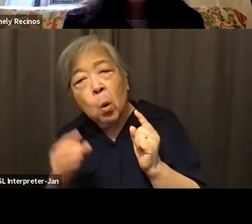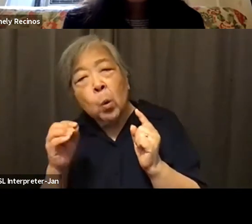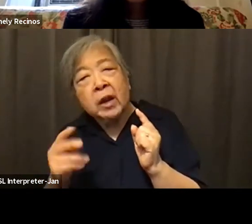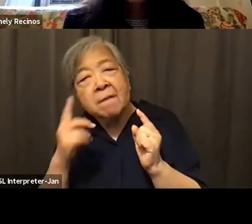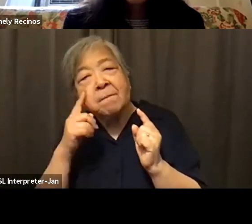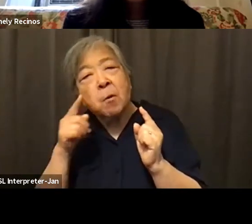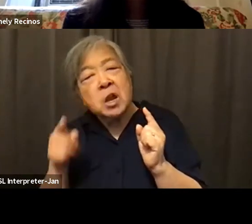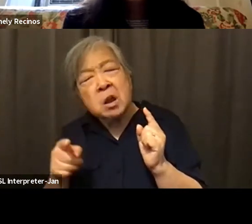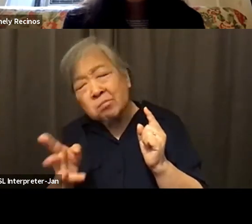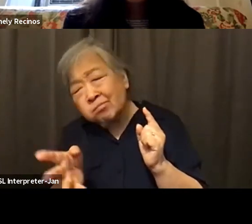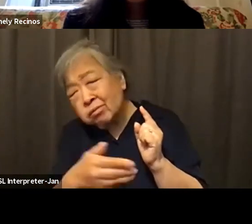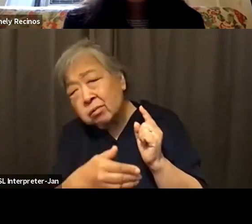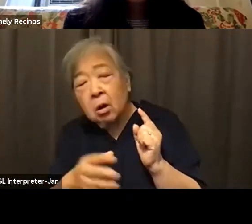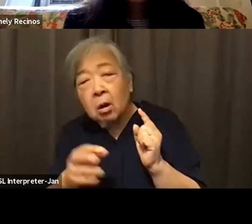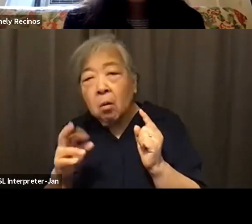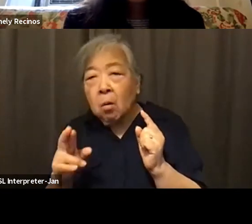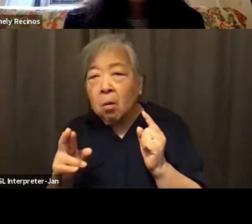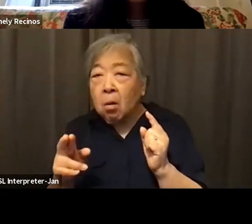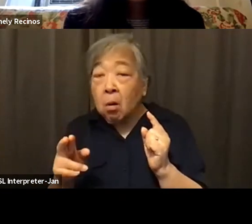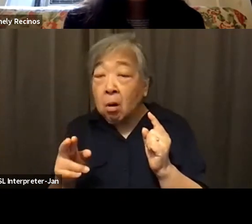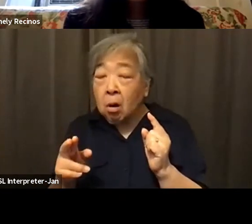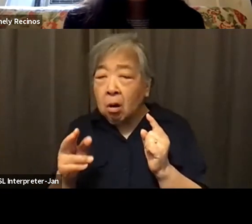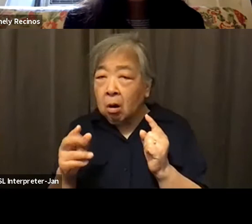that or was it because I was Black?